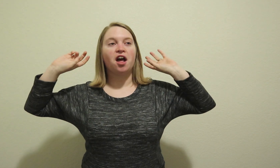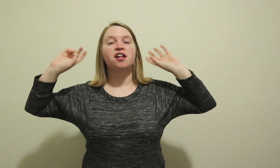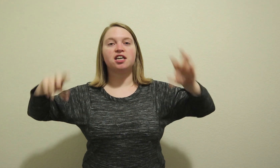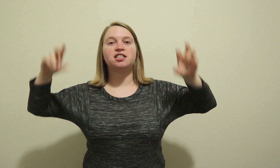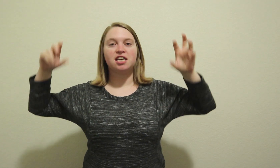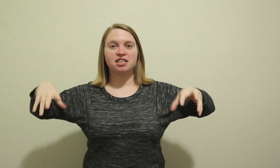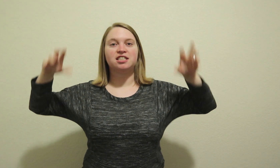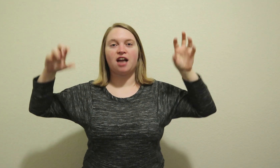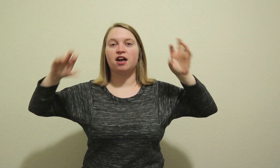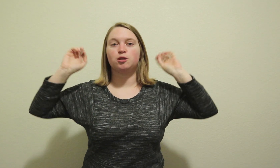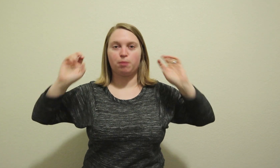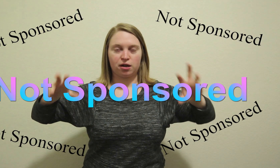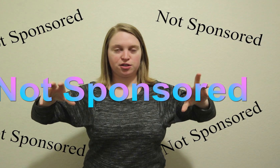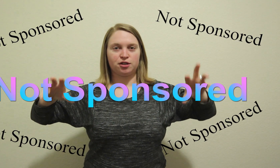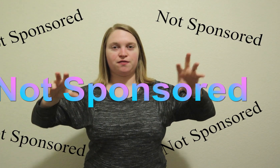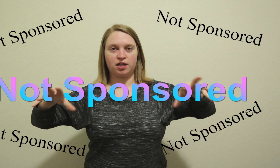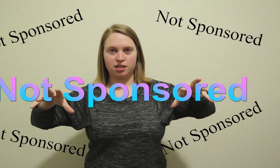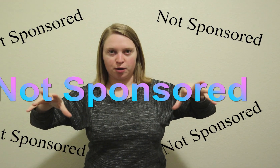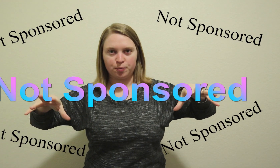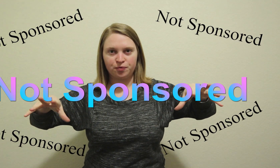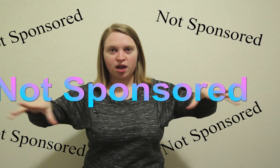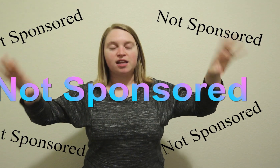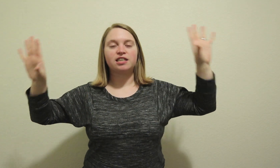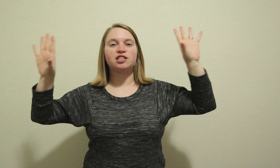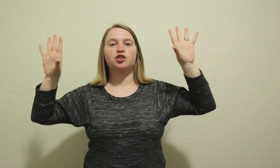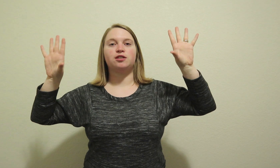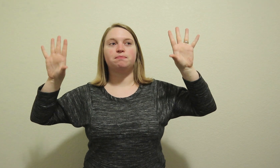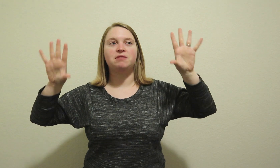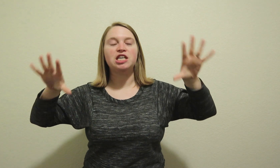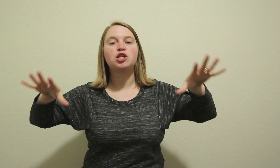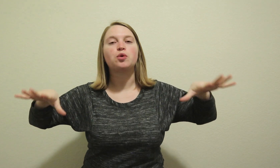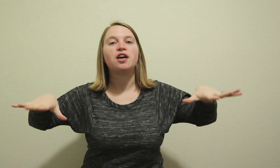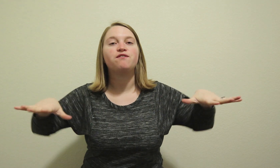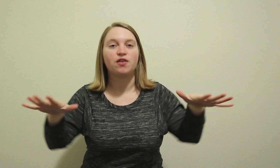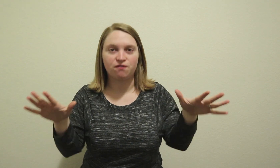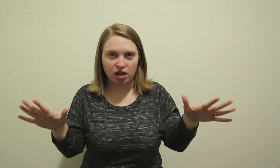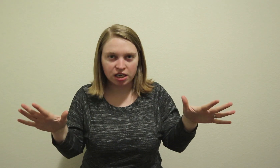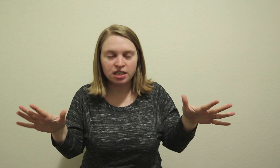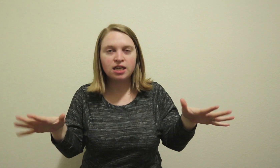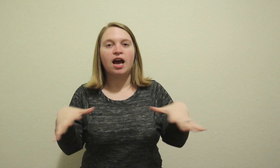This is not a sponsored video It's just me doing it for fun